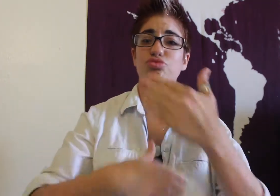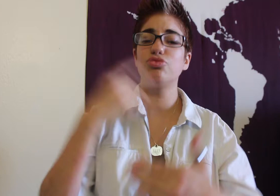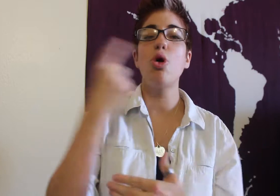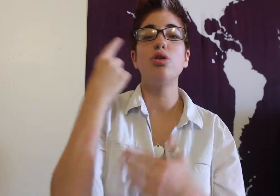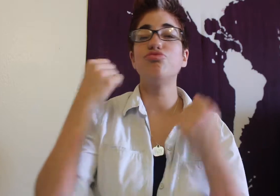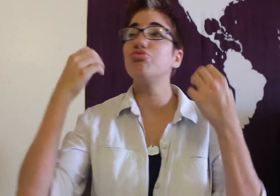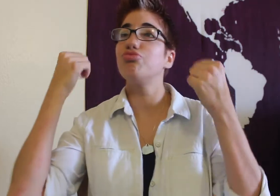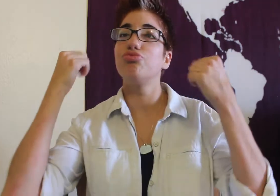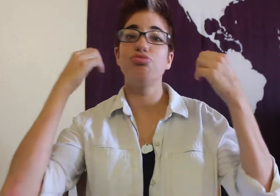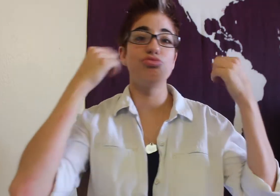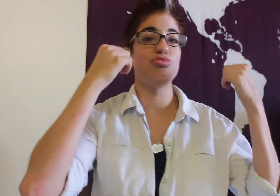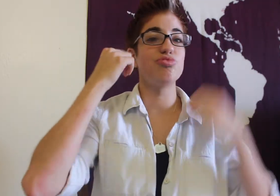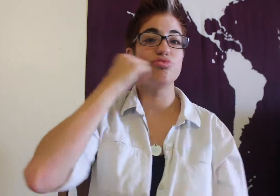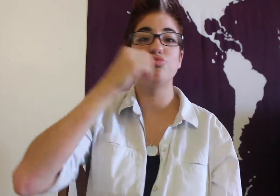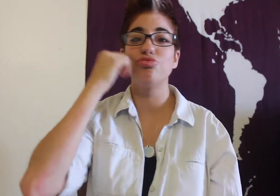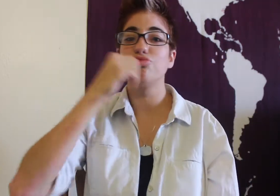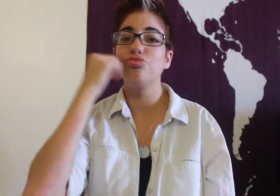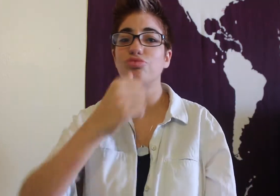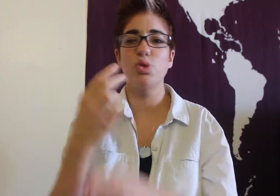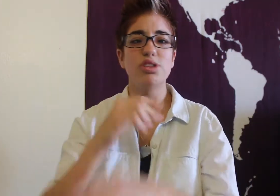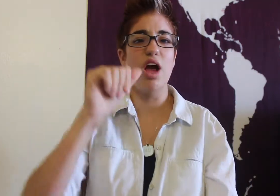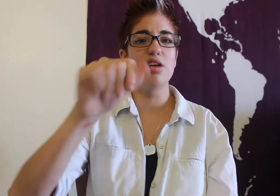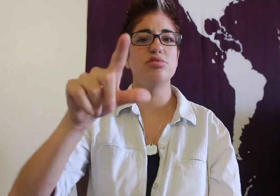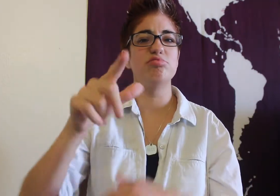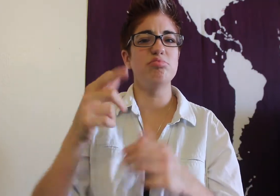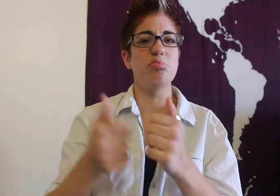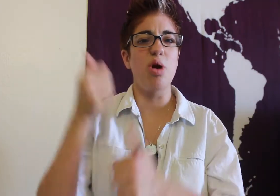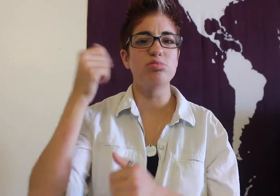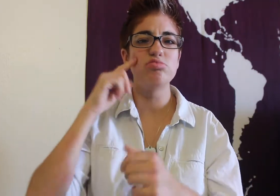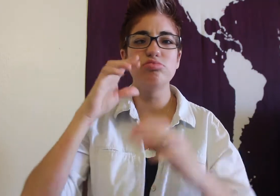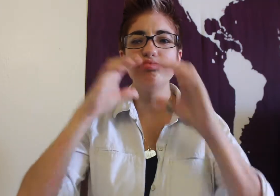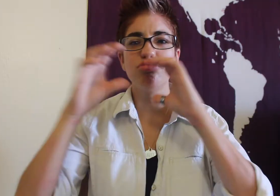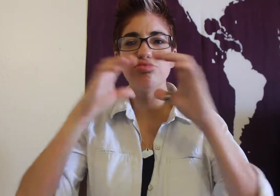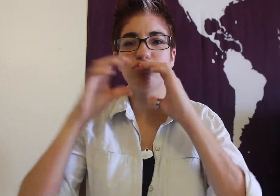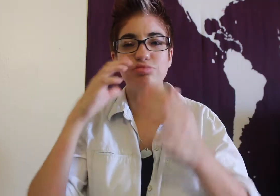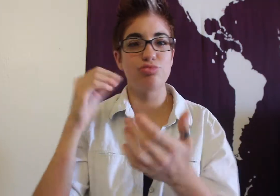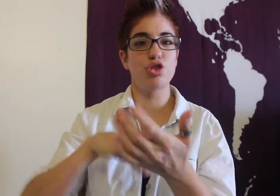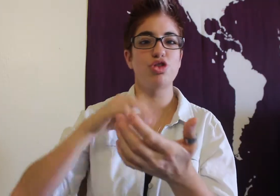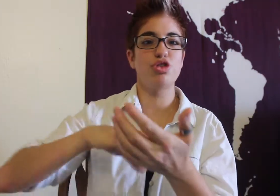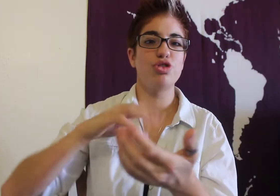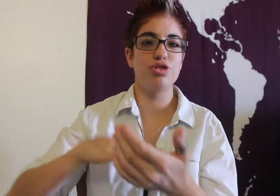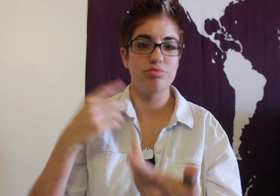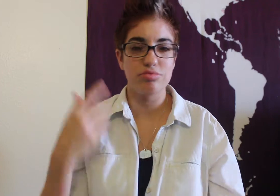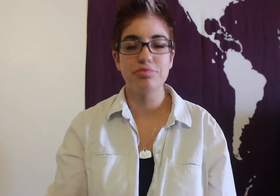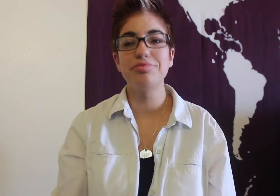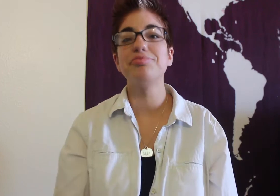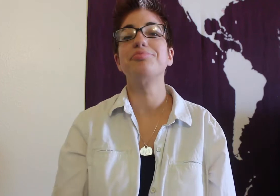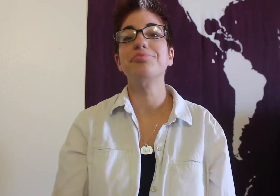Throughout my life, I always utilized ASL in daily communication and learning.